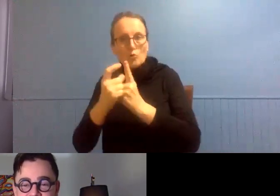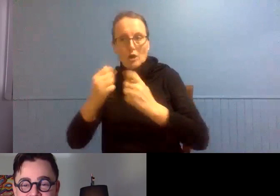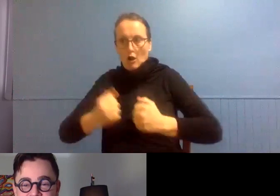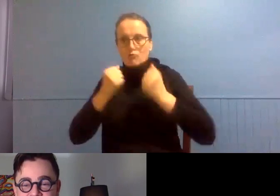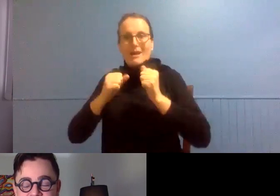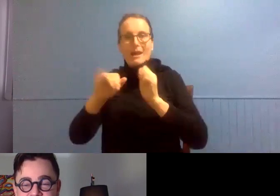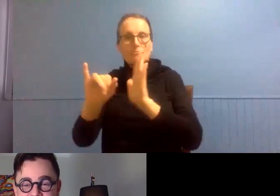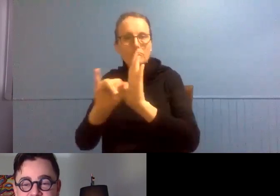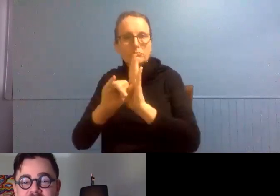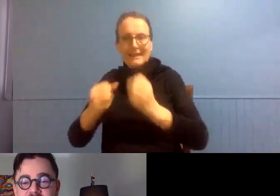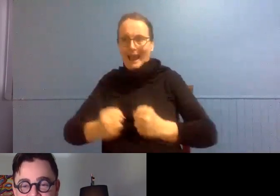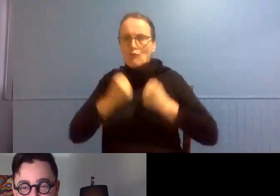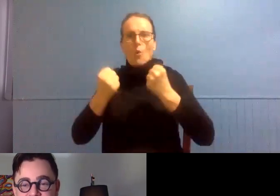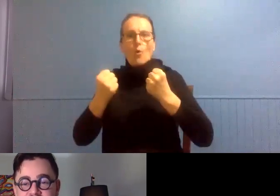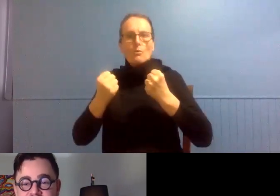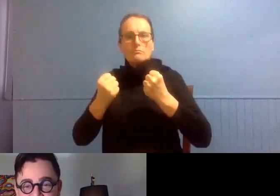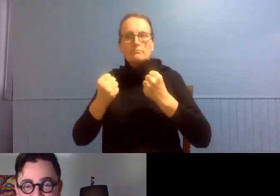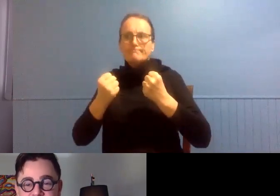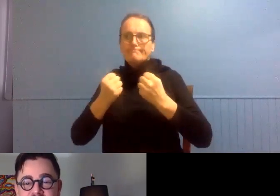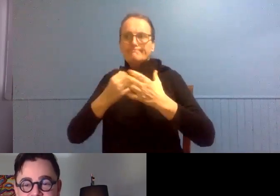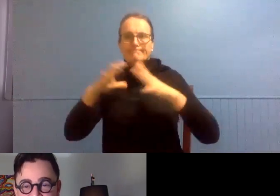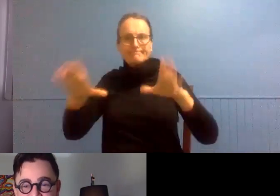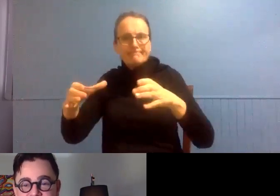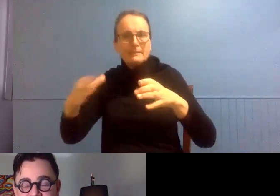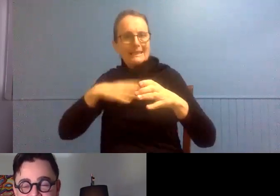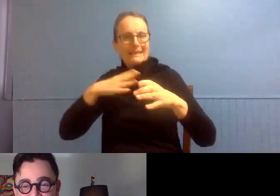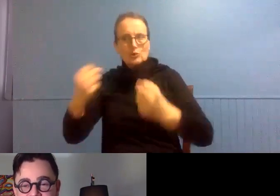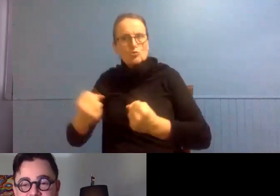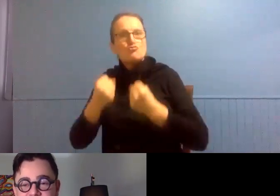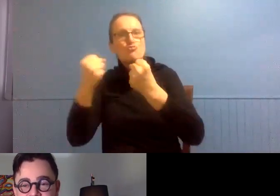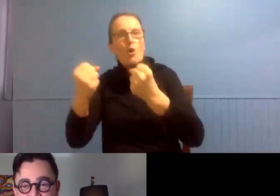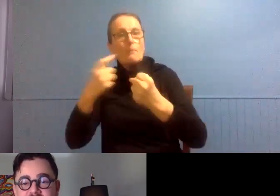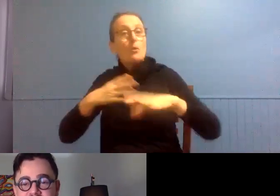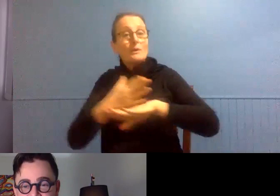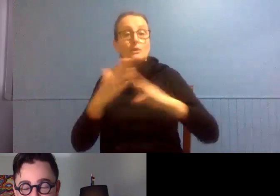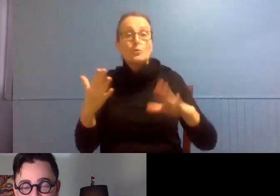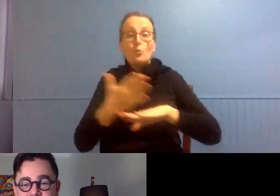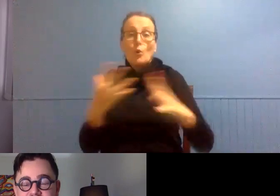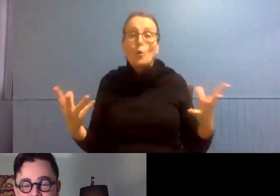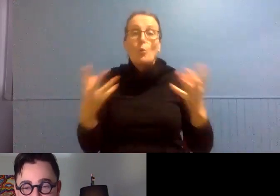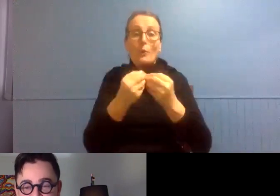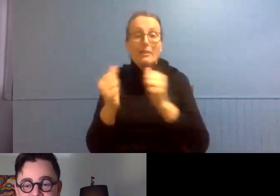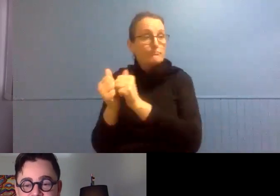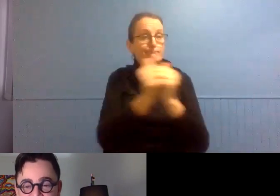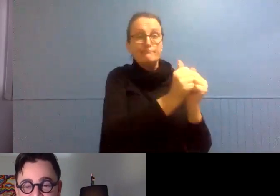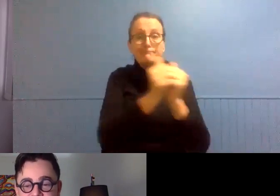custodianship, but we have to work with and partner with others. And to